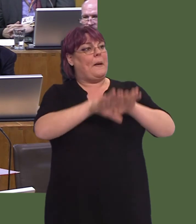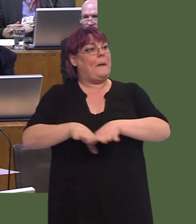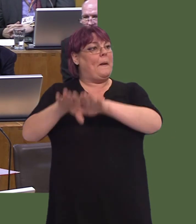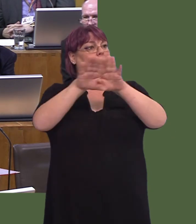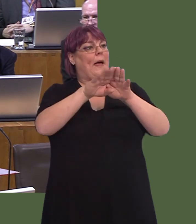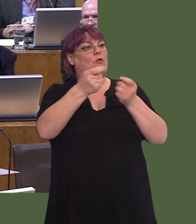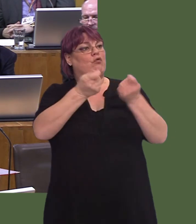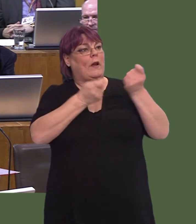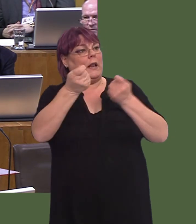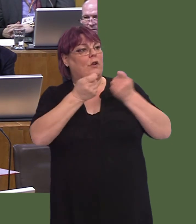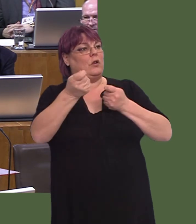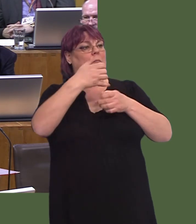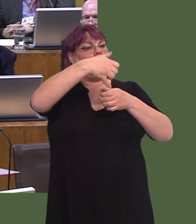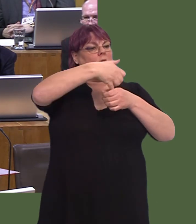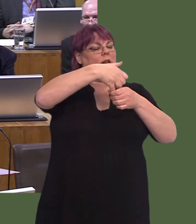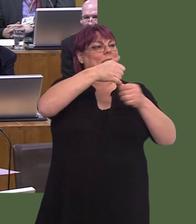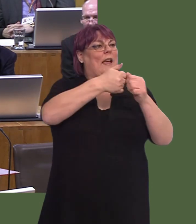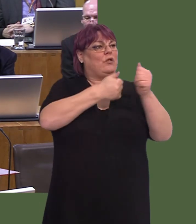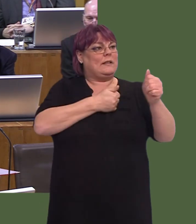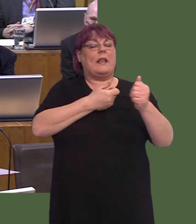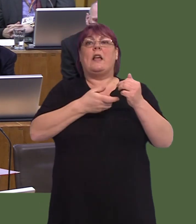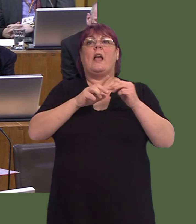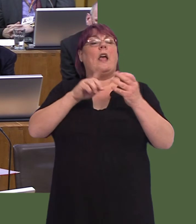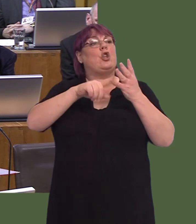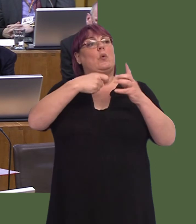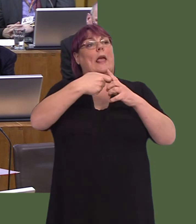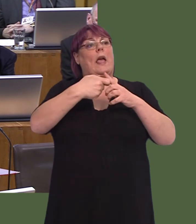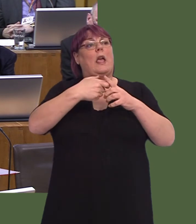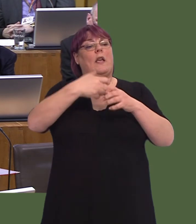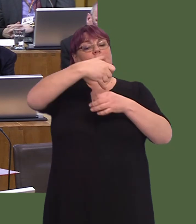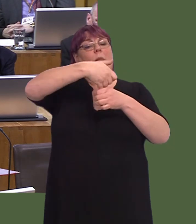There is a risk of serious damage to the UK industry if the UK Government maintains its